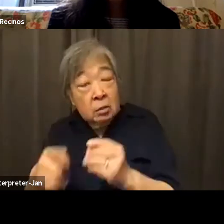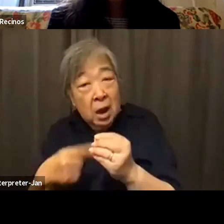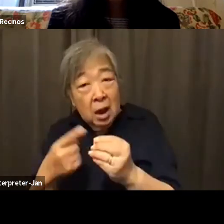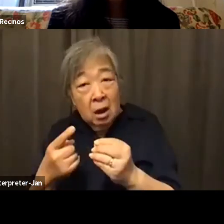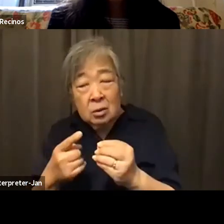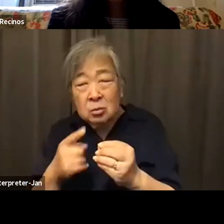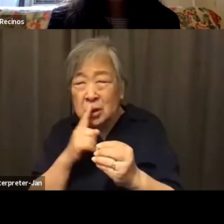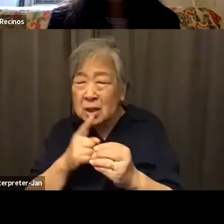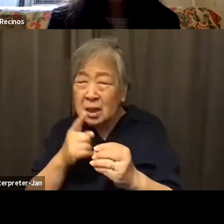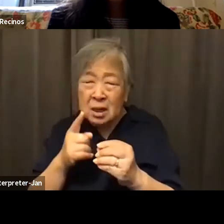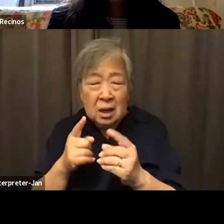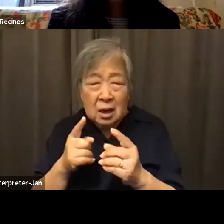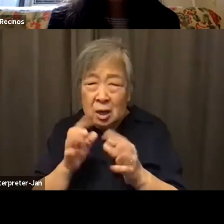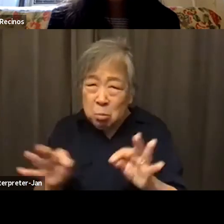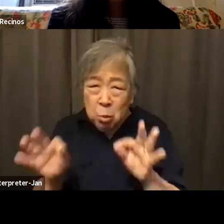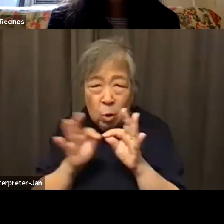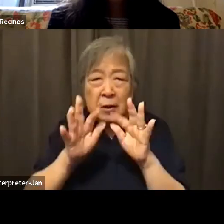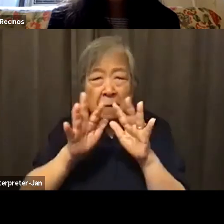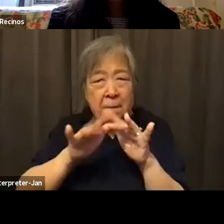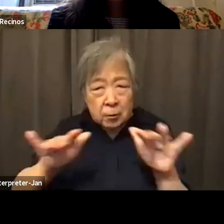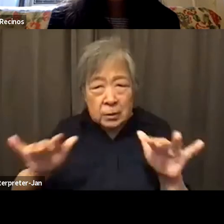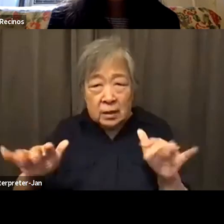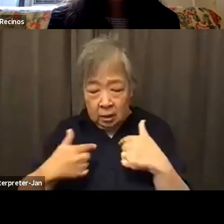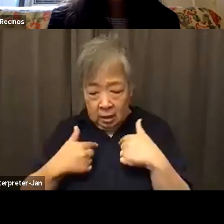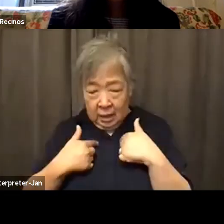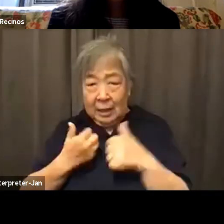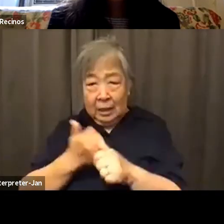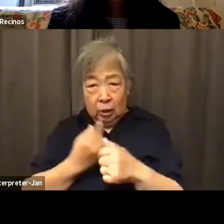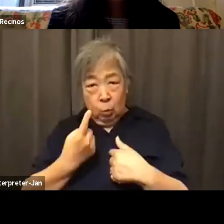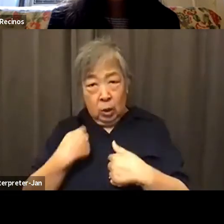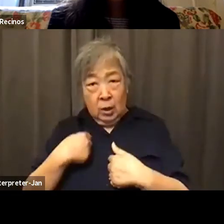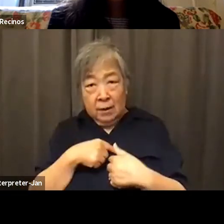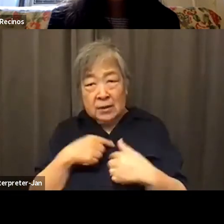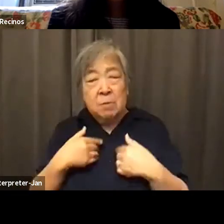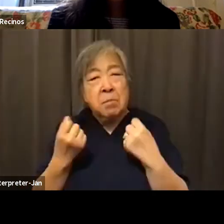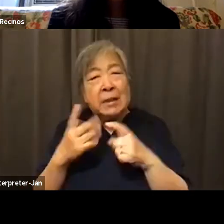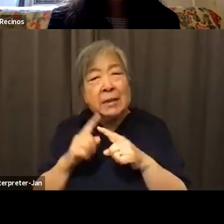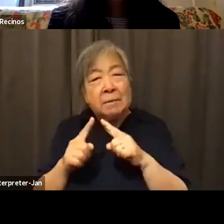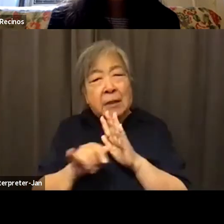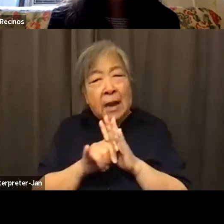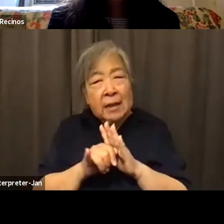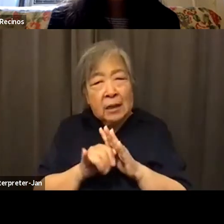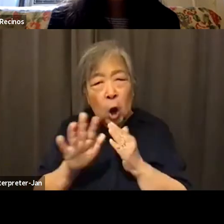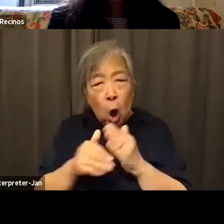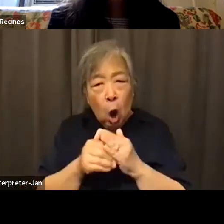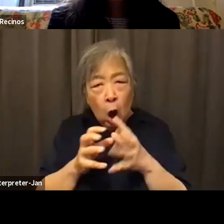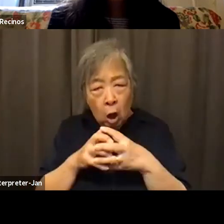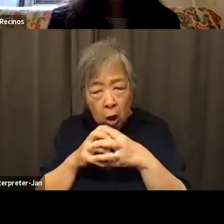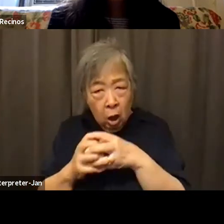and we have so many different identities, and that's why disability needs to be included